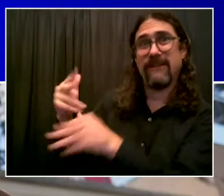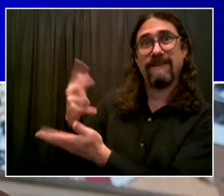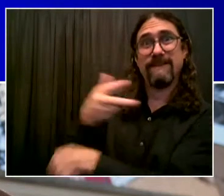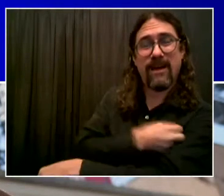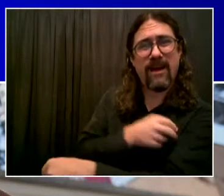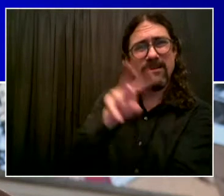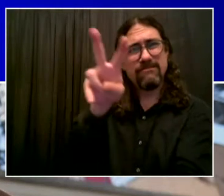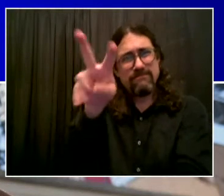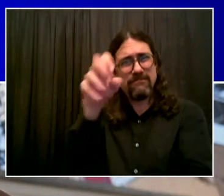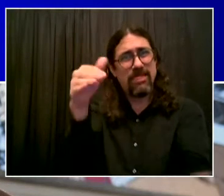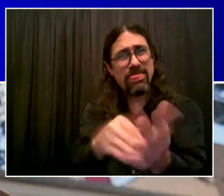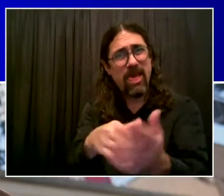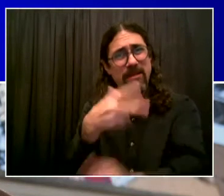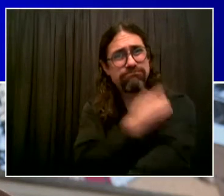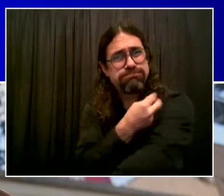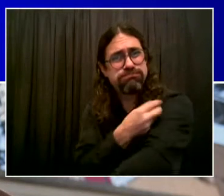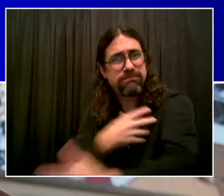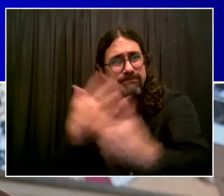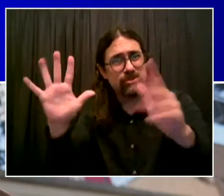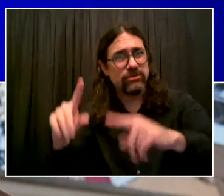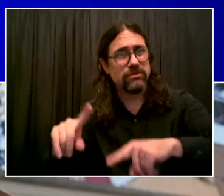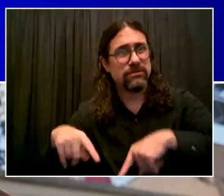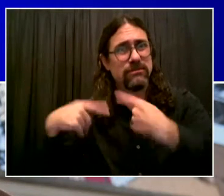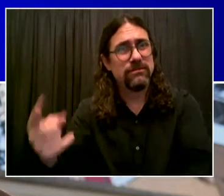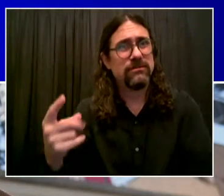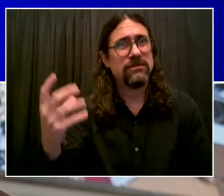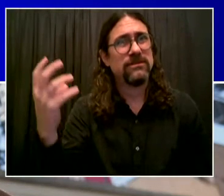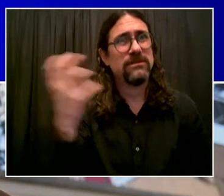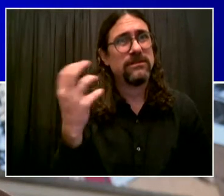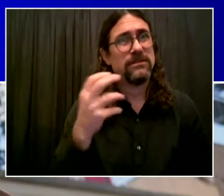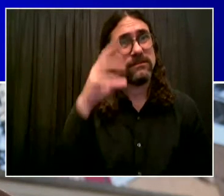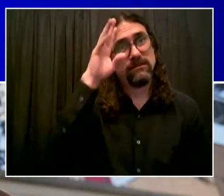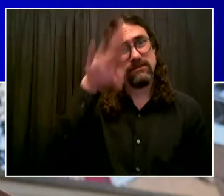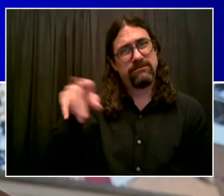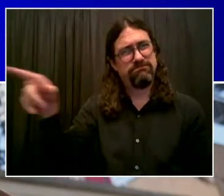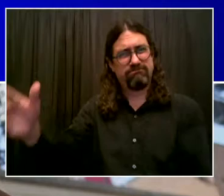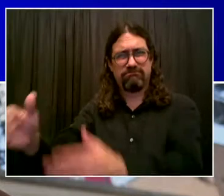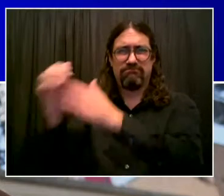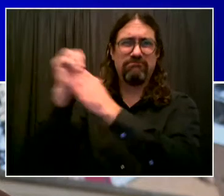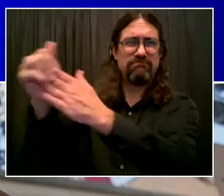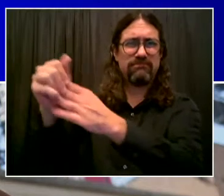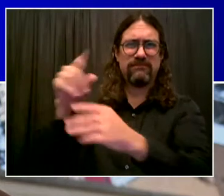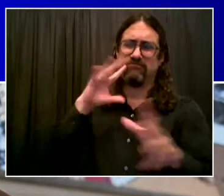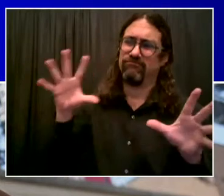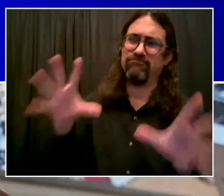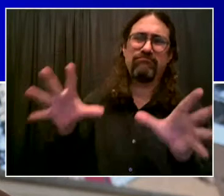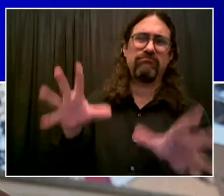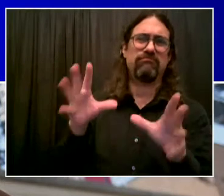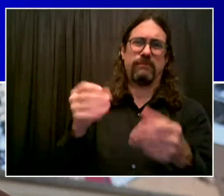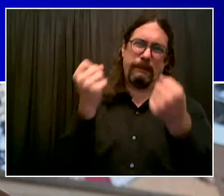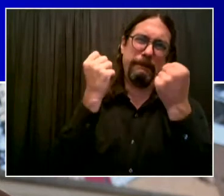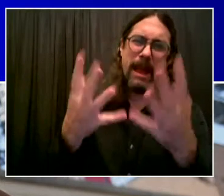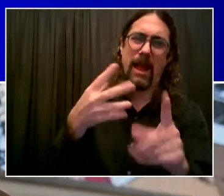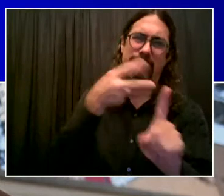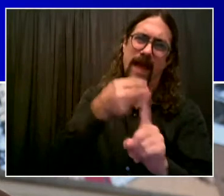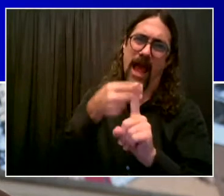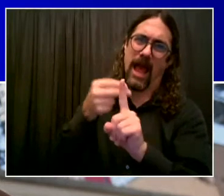OVER 200,000 VACCINATIONS AT CITI FIELD SINCE THE VACCINATIONS STARTED. THAT IS AN OUTSTANDING